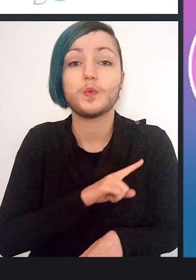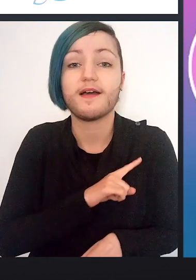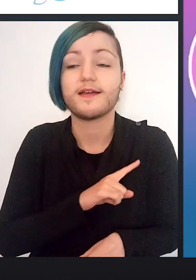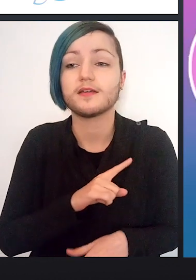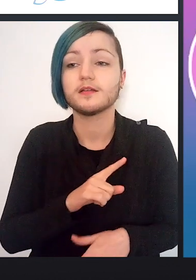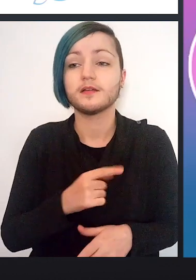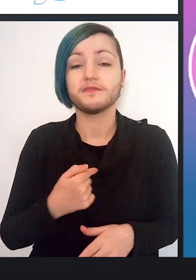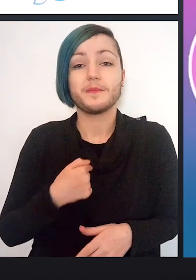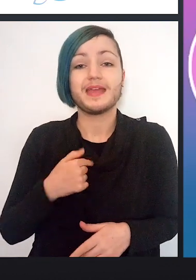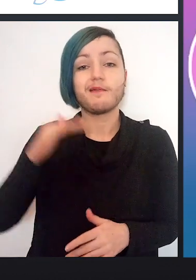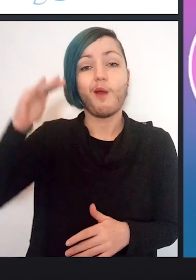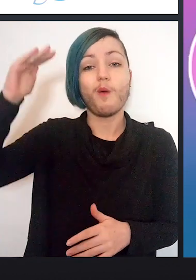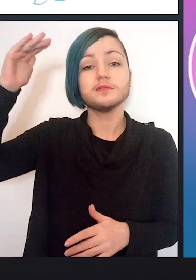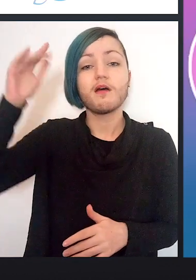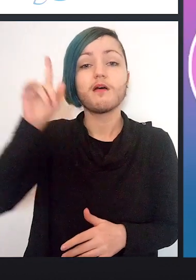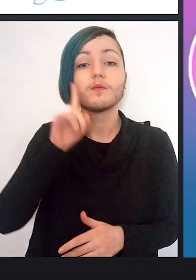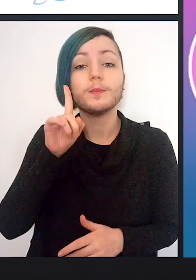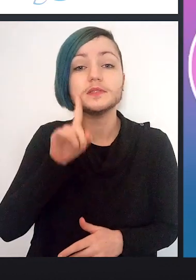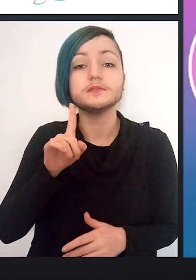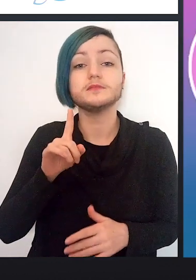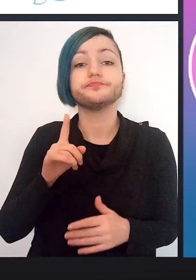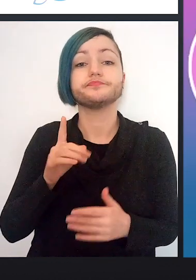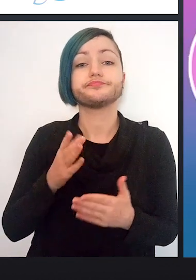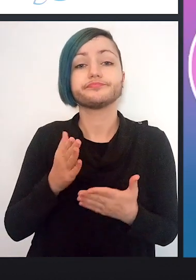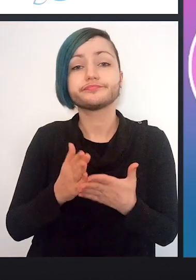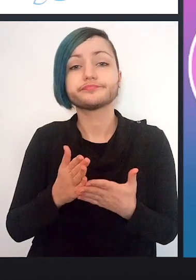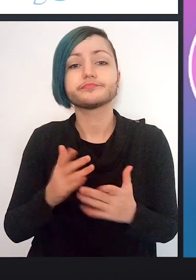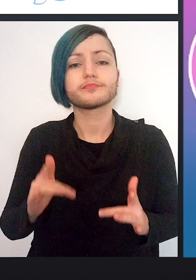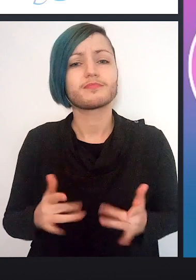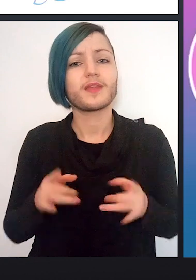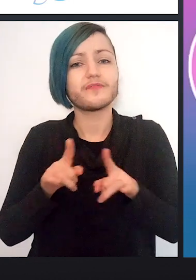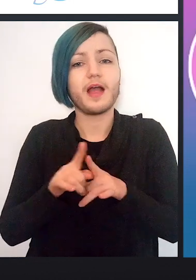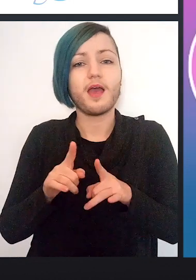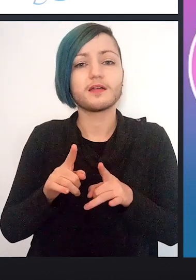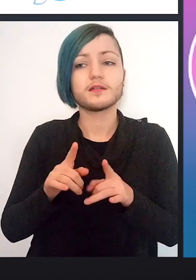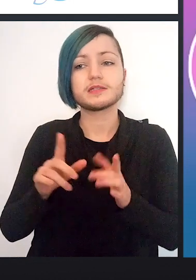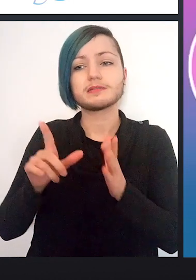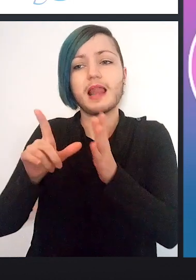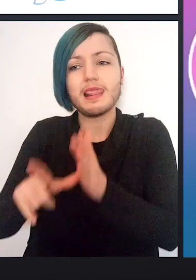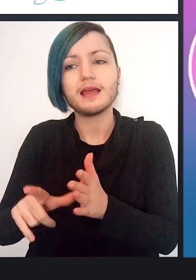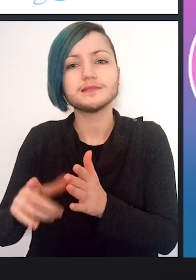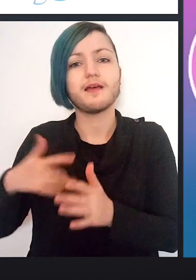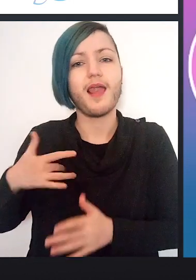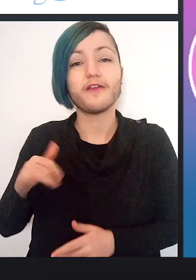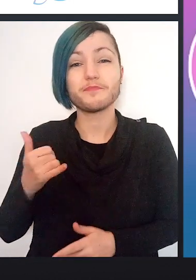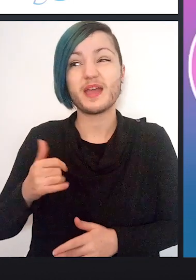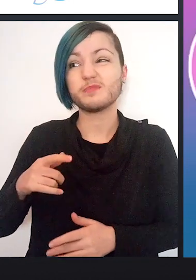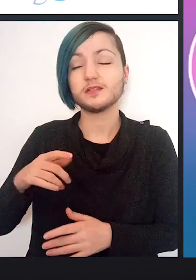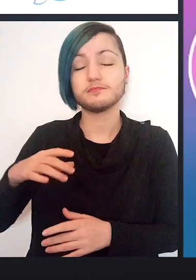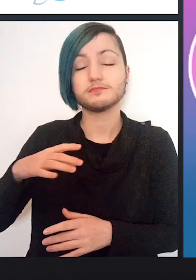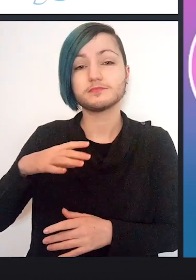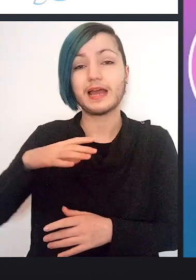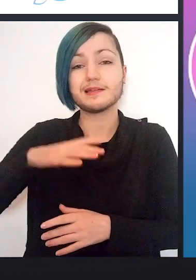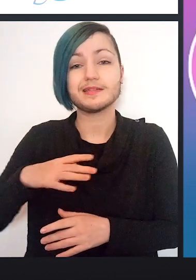was because being and older woman I felt that in later life I might need close personal care.